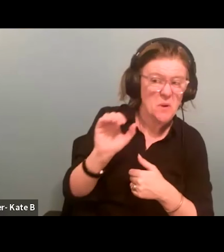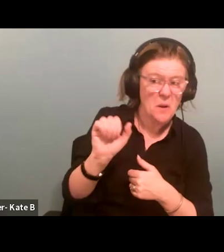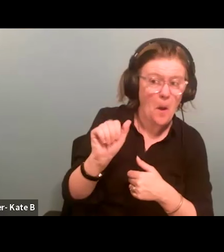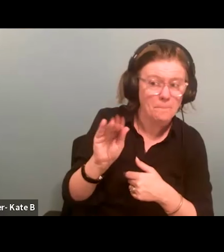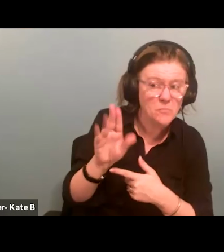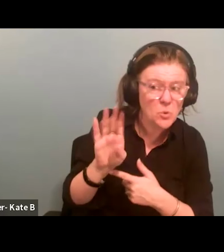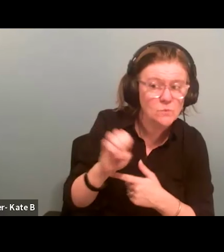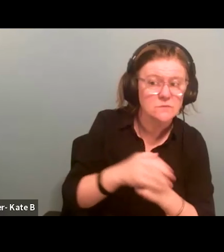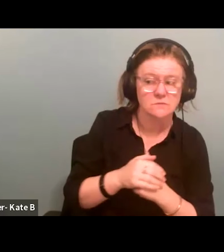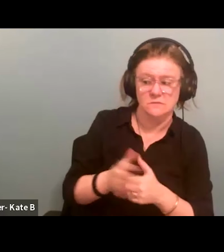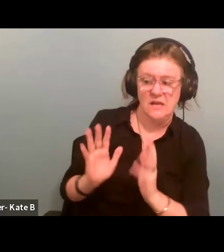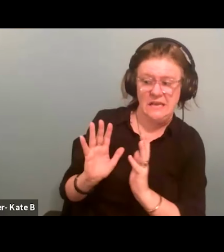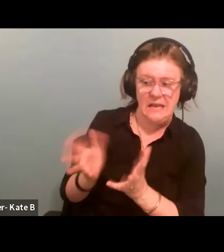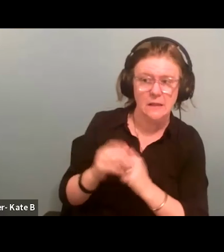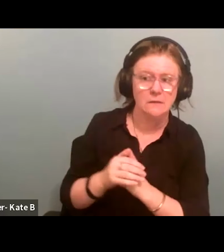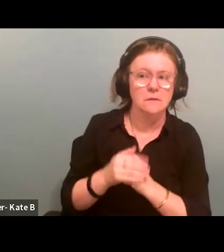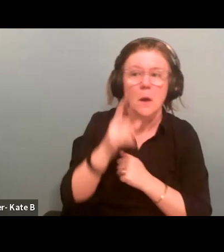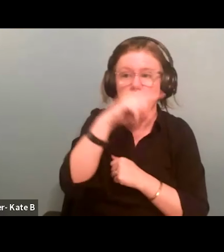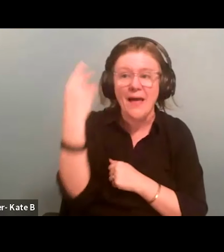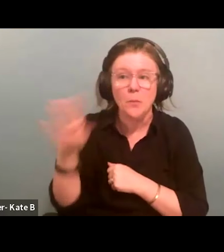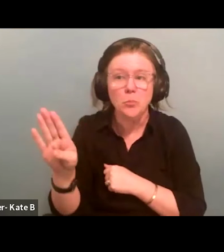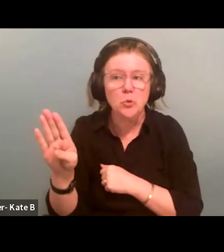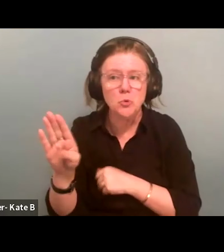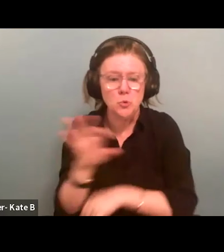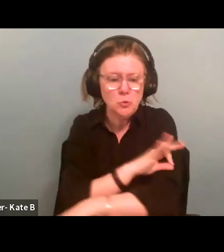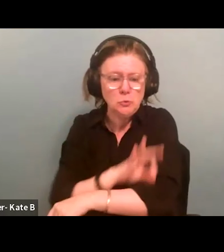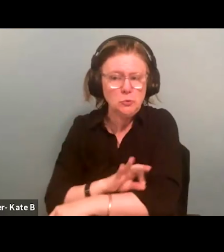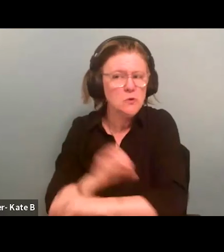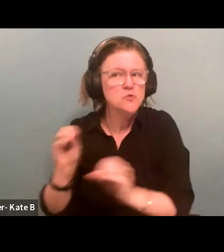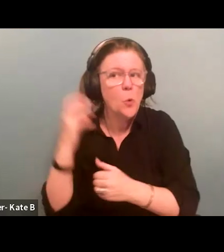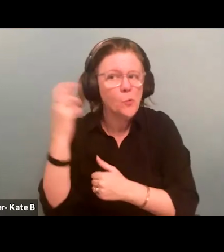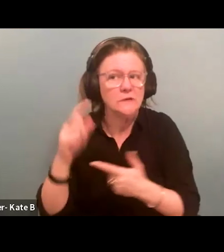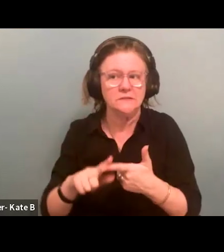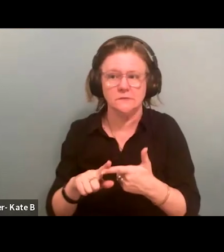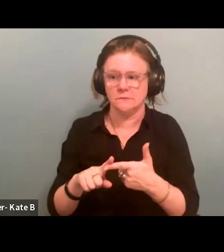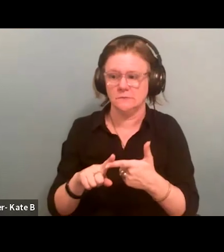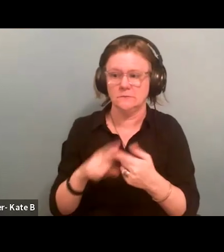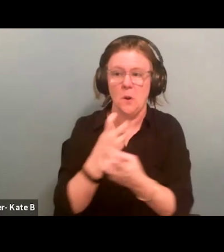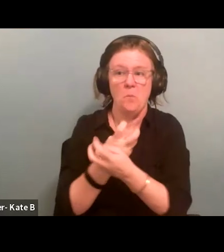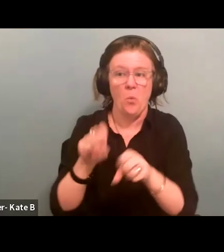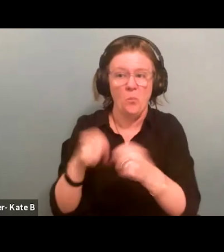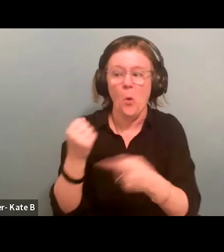Again, bruises, unexplained injuries, wounds, especially left untreated.